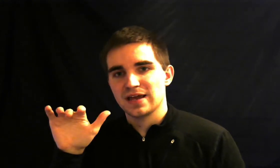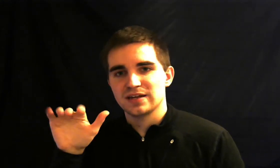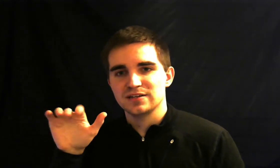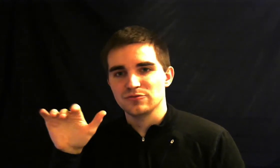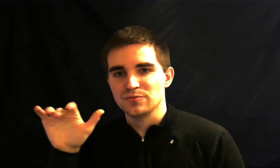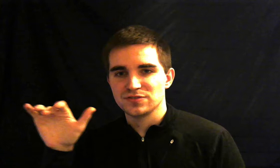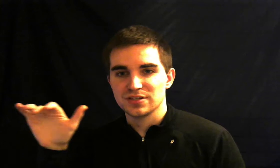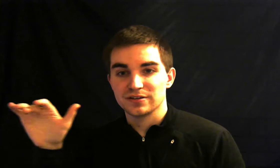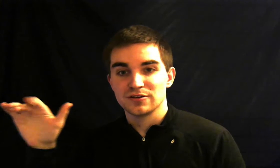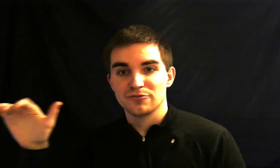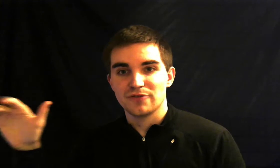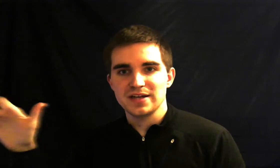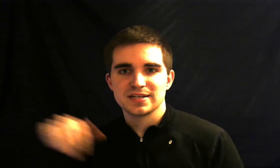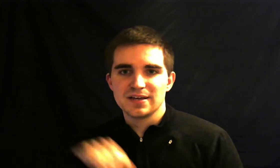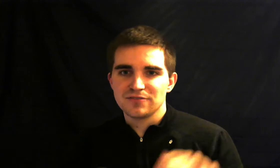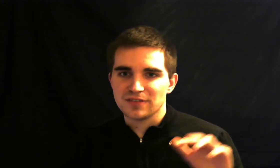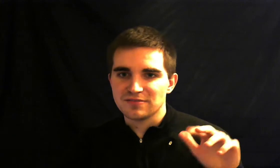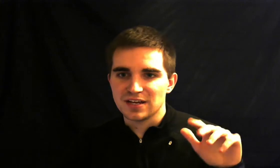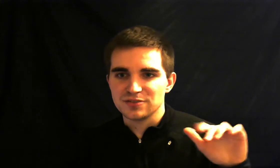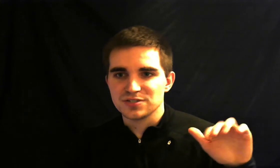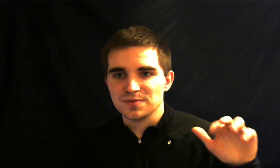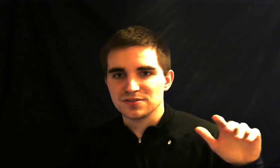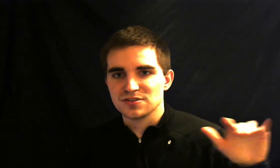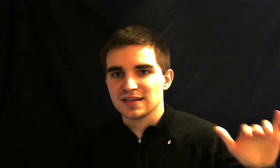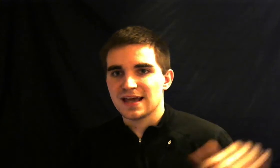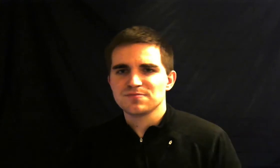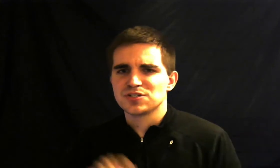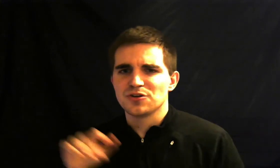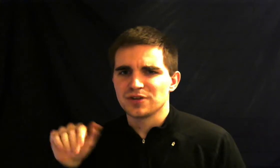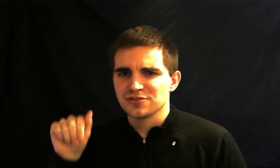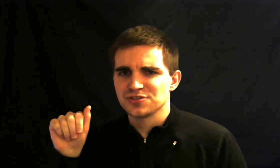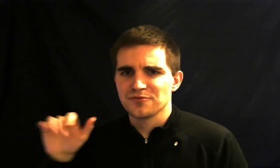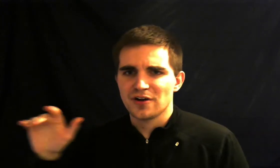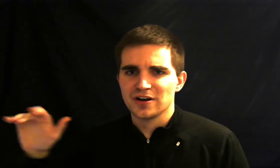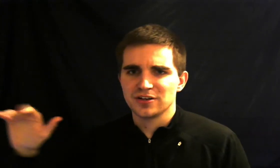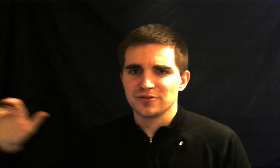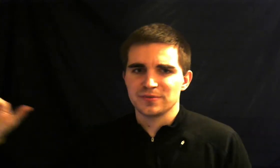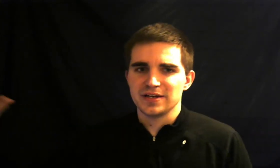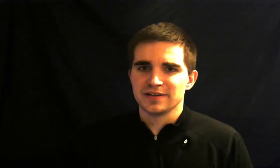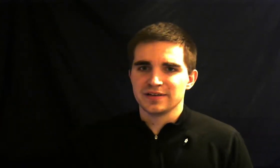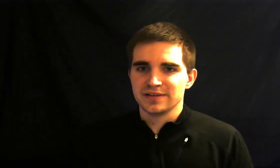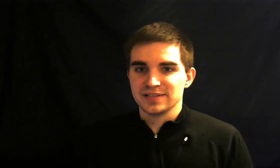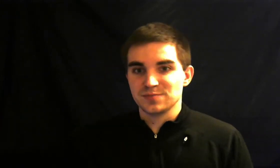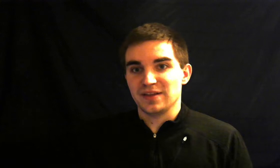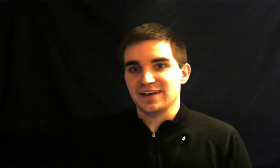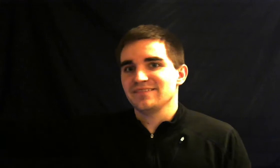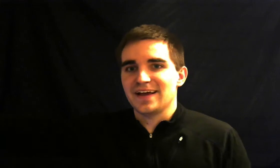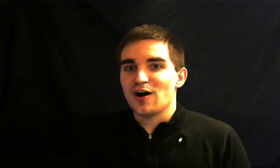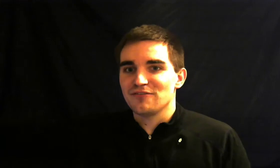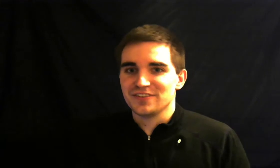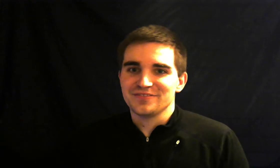handed you move to the right if you're left-handed you would spell to the left but you don't wanna go super far you don't wanna be spelling like off the off